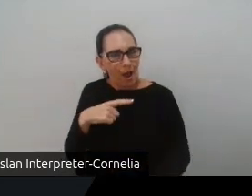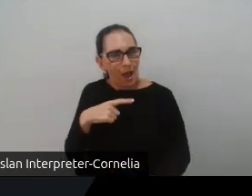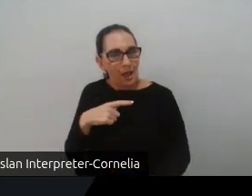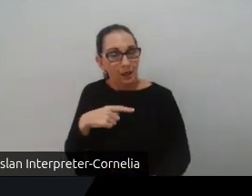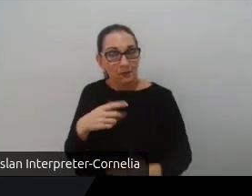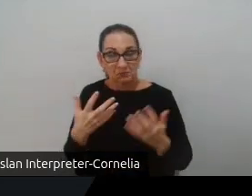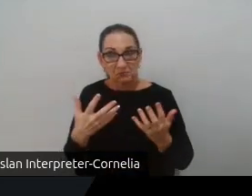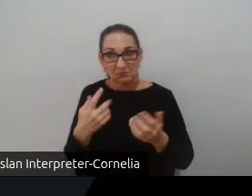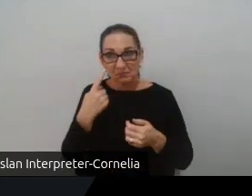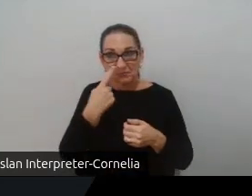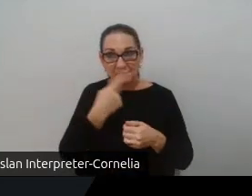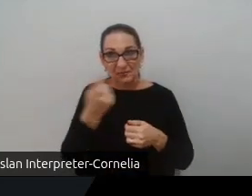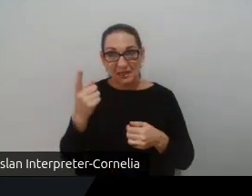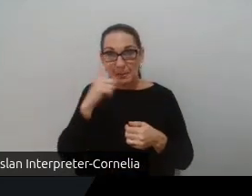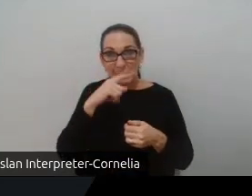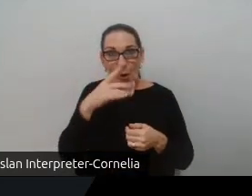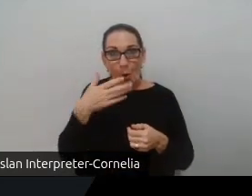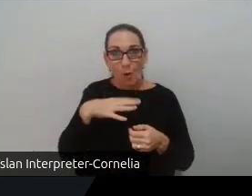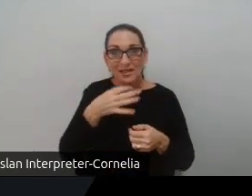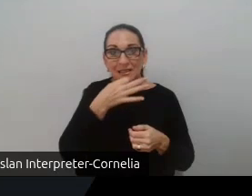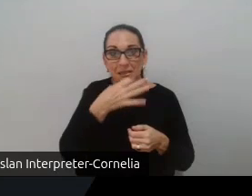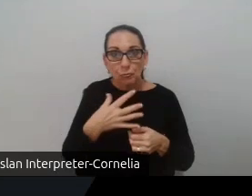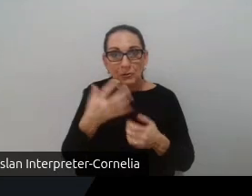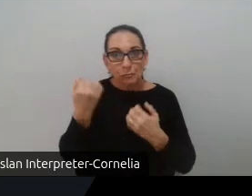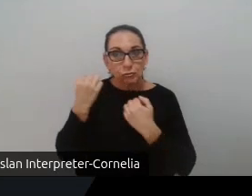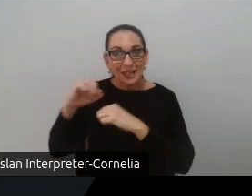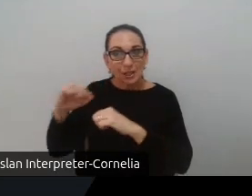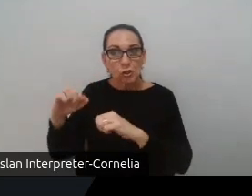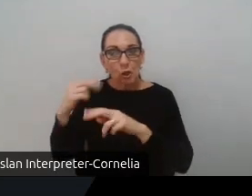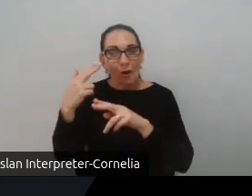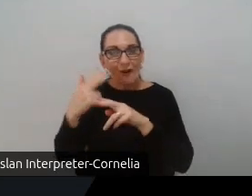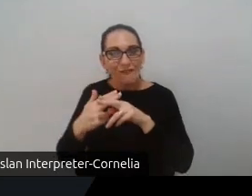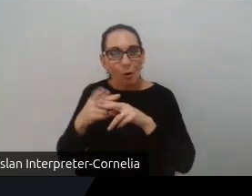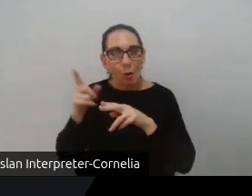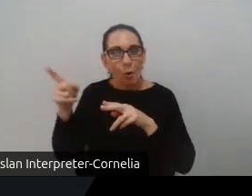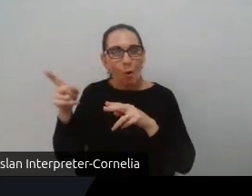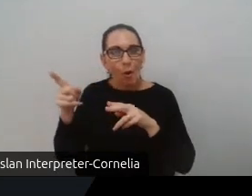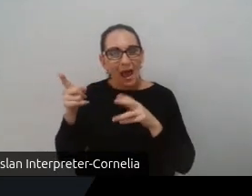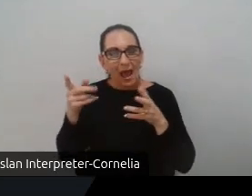they are wanting a temporary protection order with the written permission or consent to speak